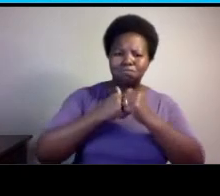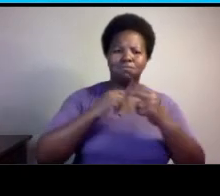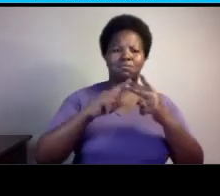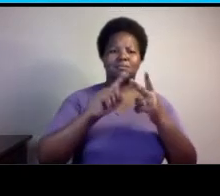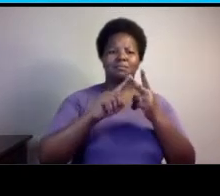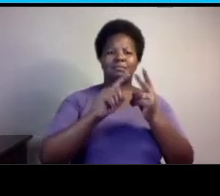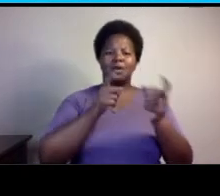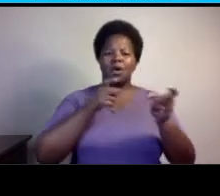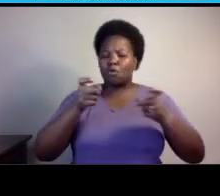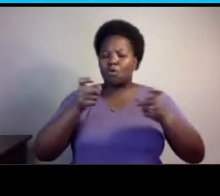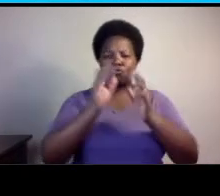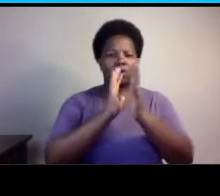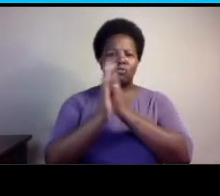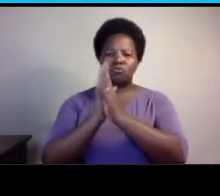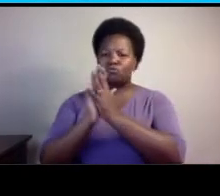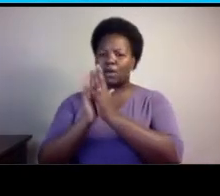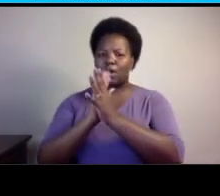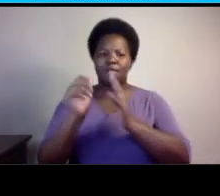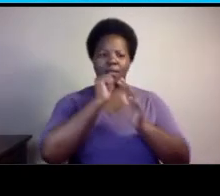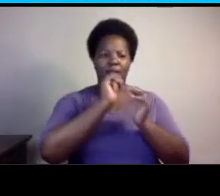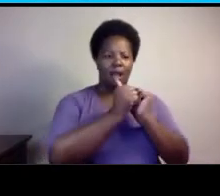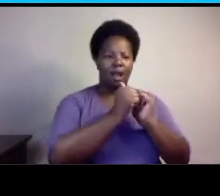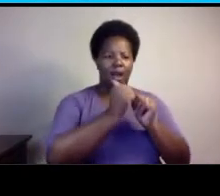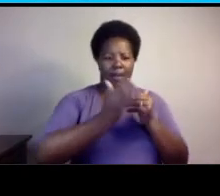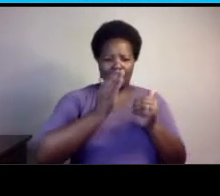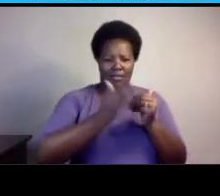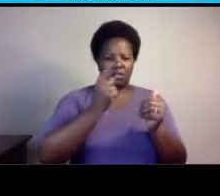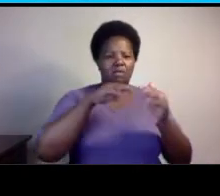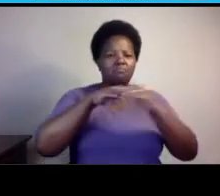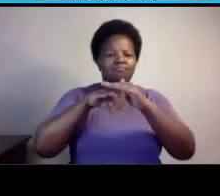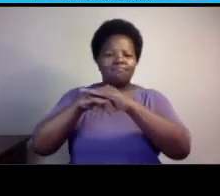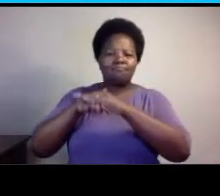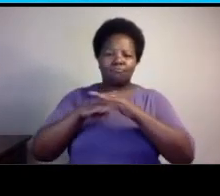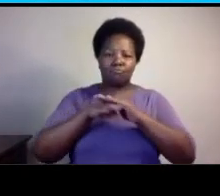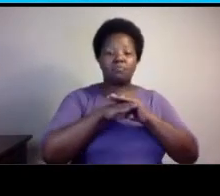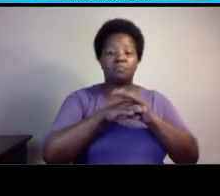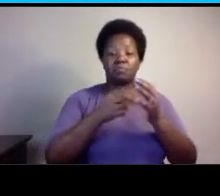and physical feasibility but these are two cameras um that that are being discussed with this area